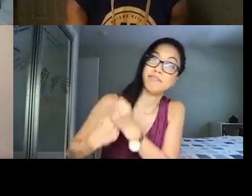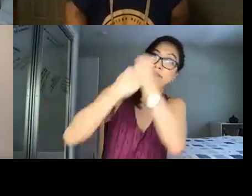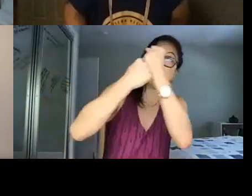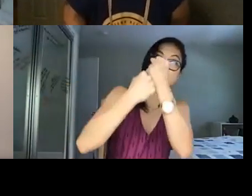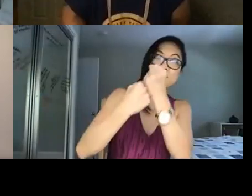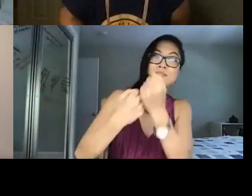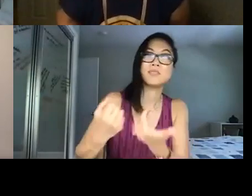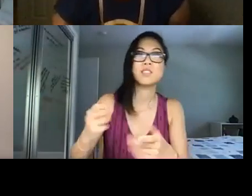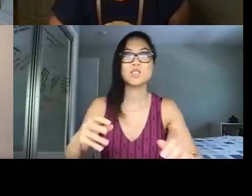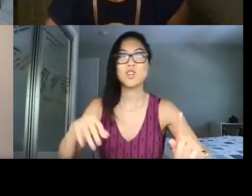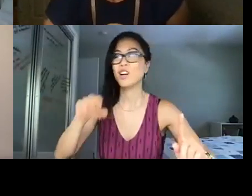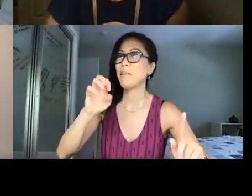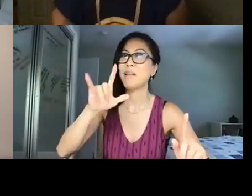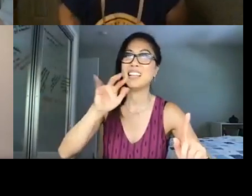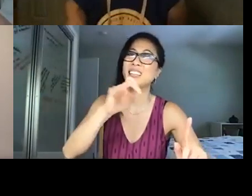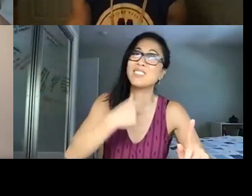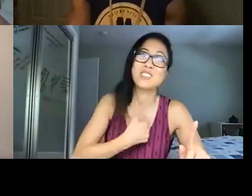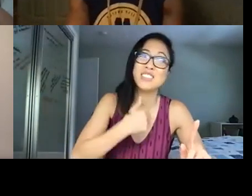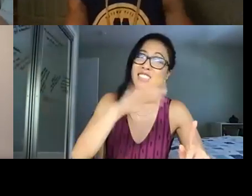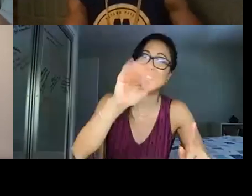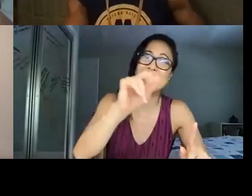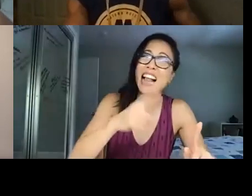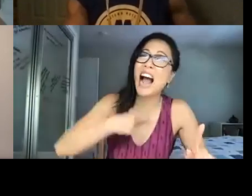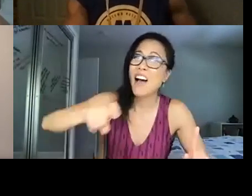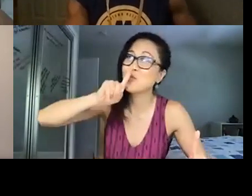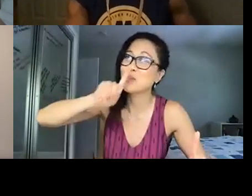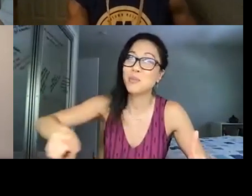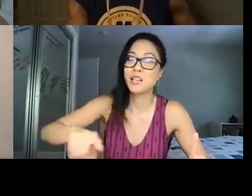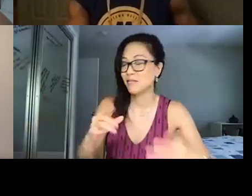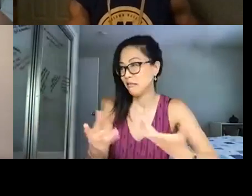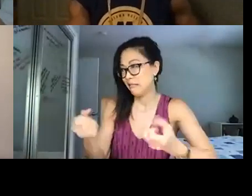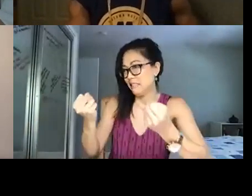I gotta respond. There's another version of the volume of conscious though which